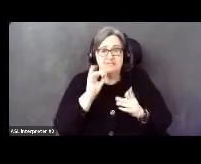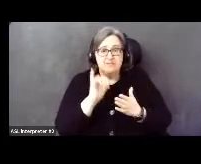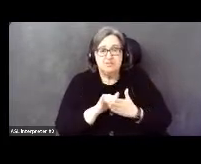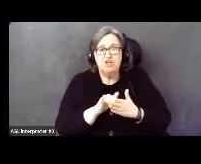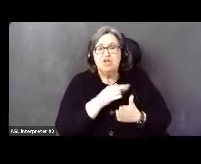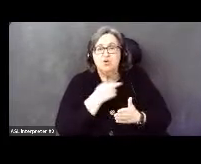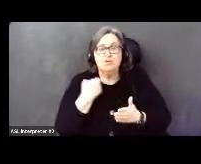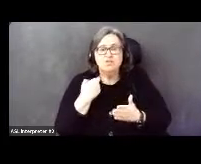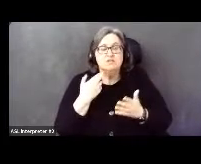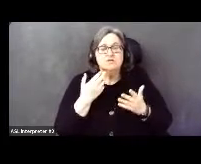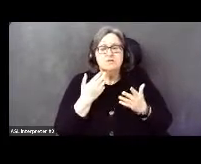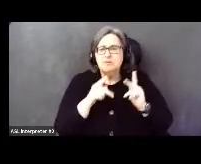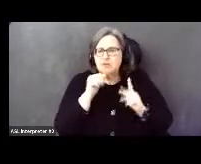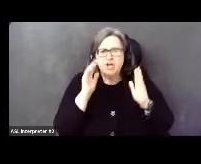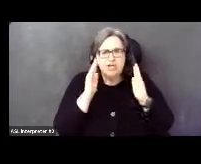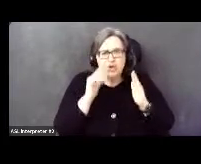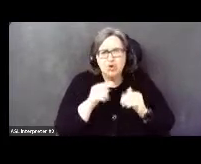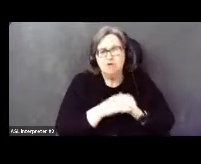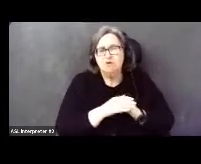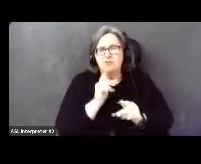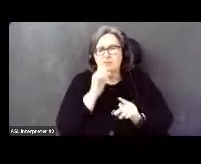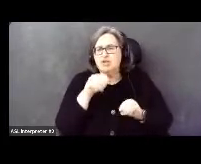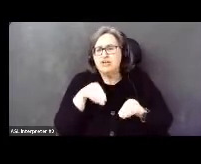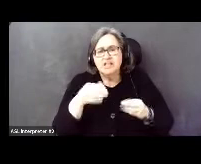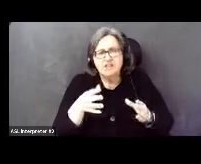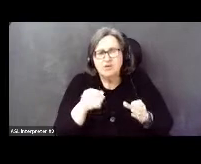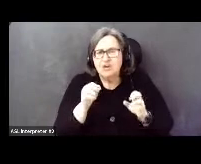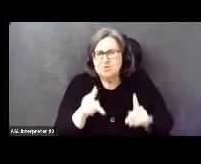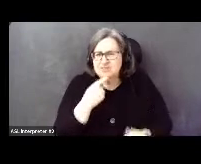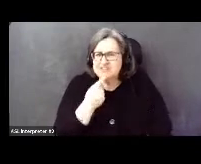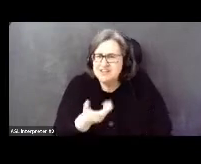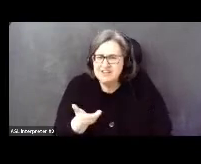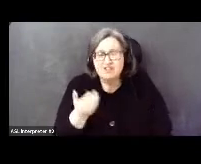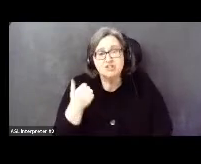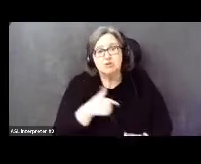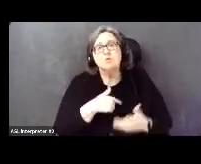won't get hurt and won't have anybody give you an opportunity to say newing. Every single